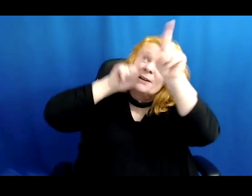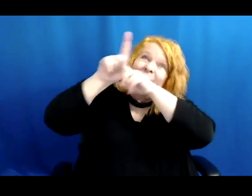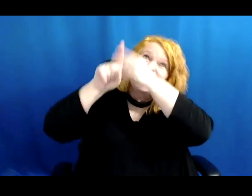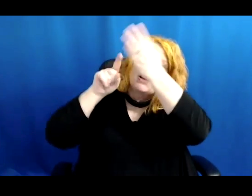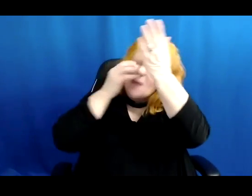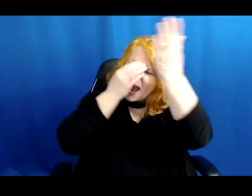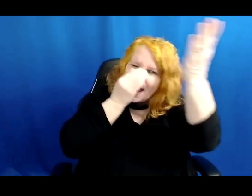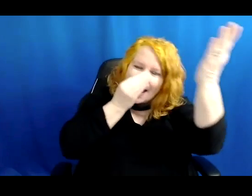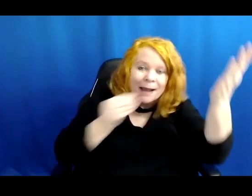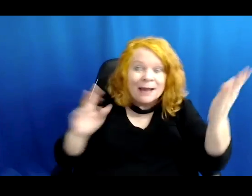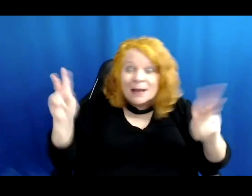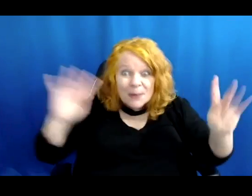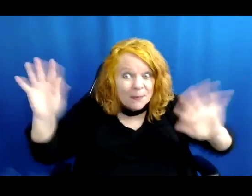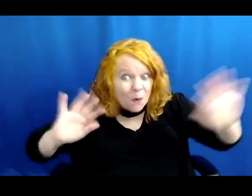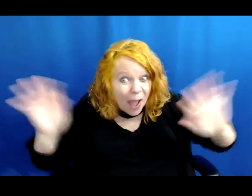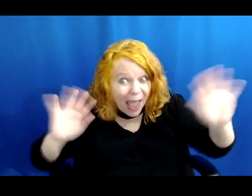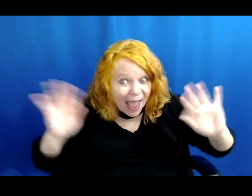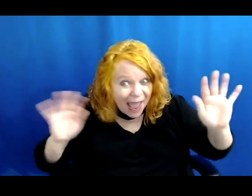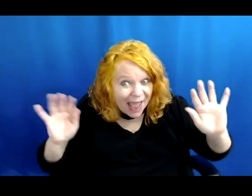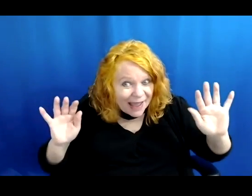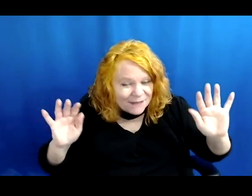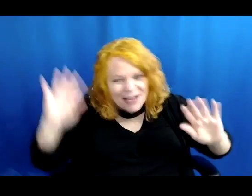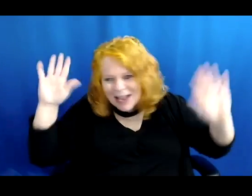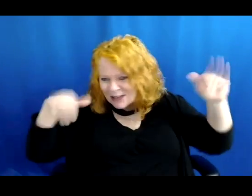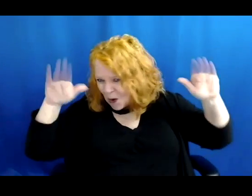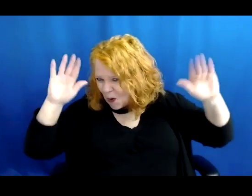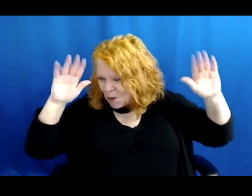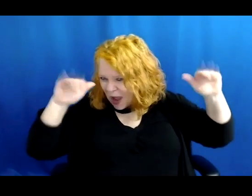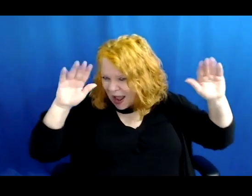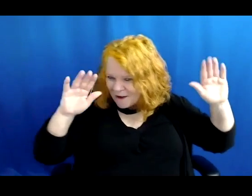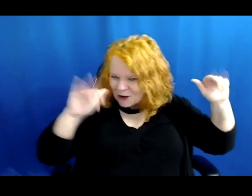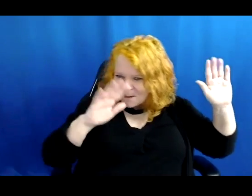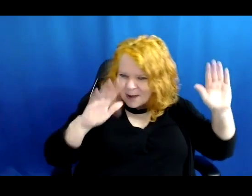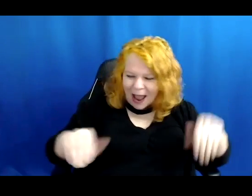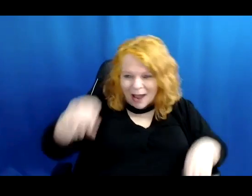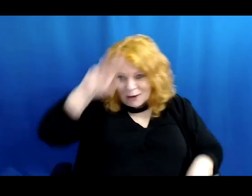Everybody wave! So wave goodbye to Marvin.